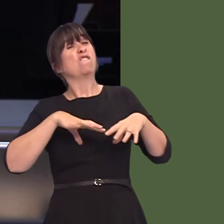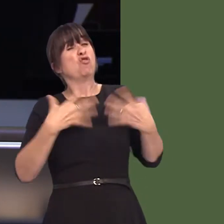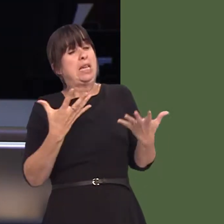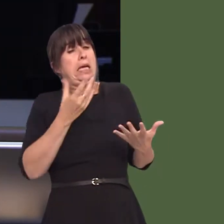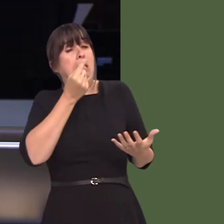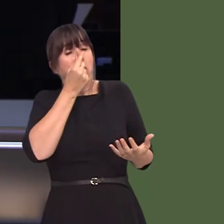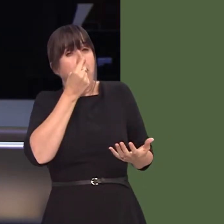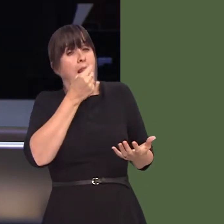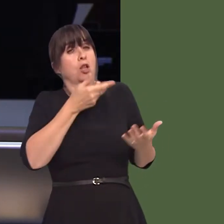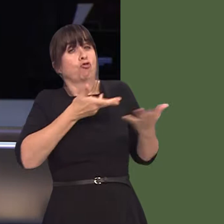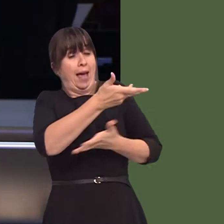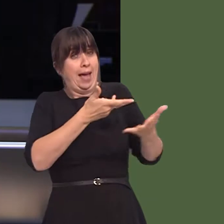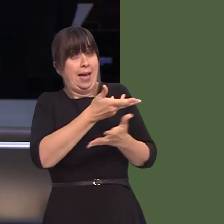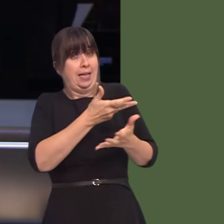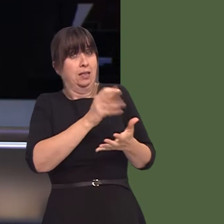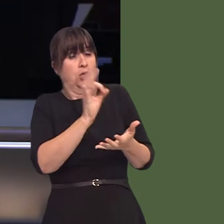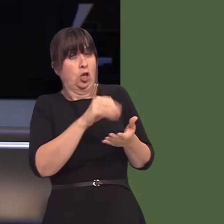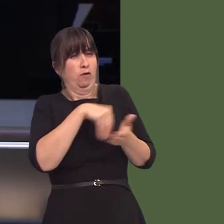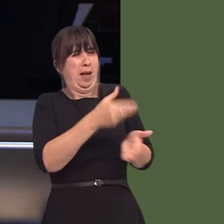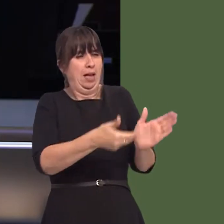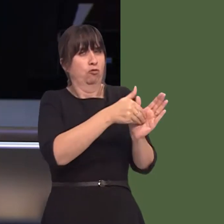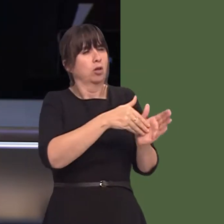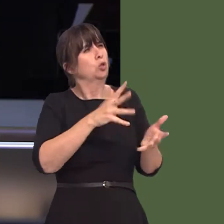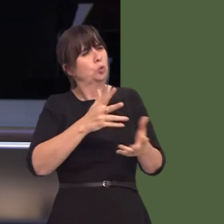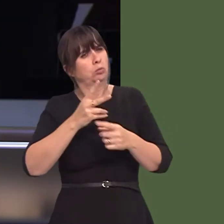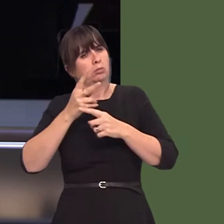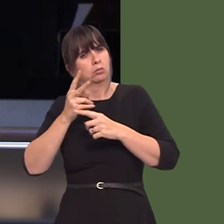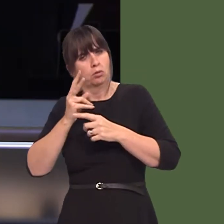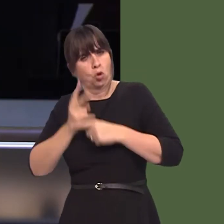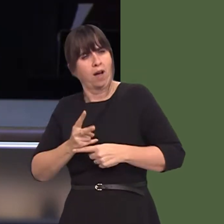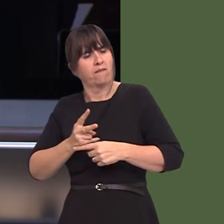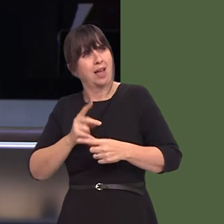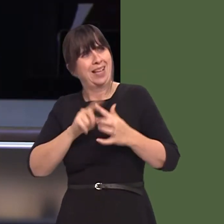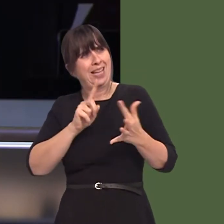with the European Union and to protect the interests of citizensóboth EU citizens in